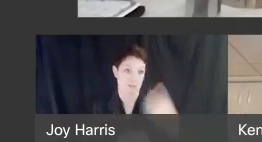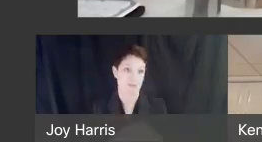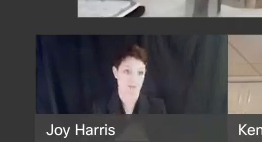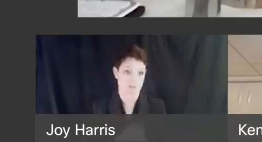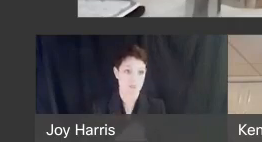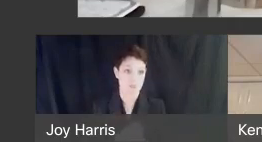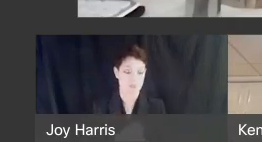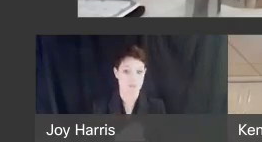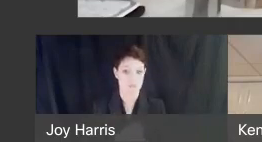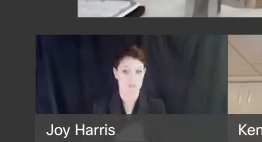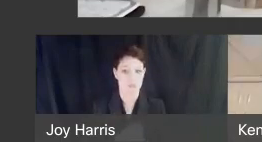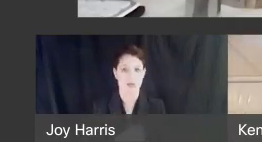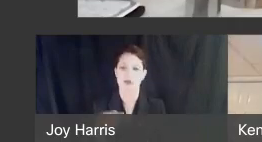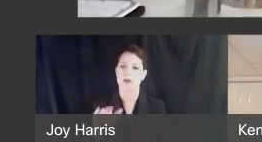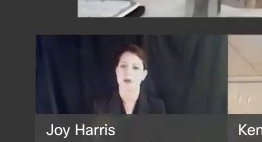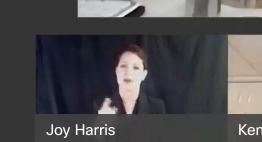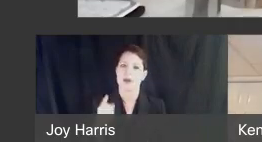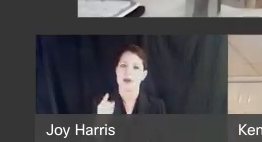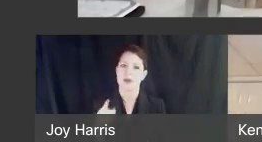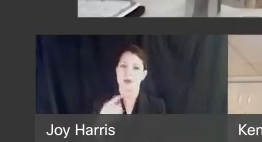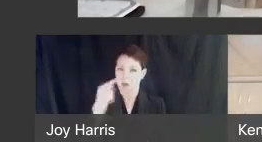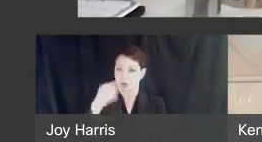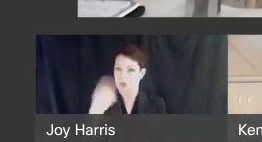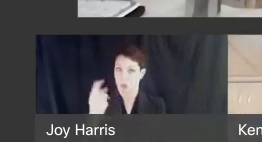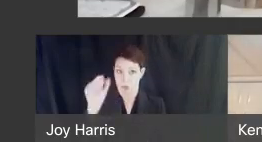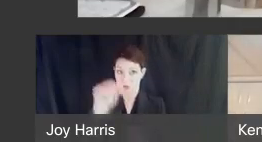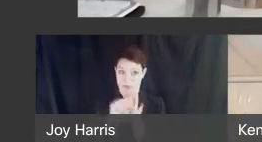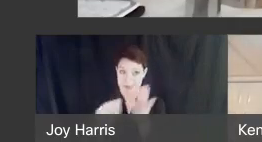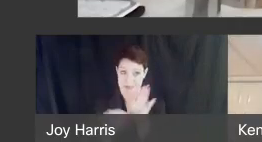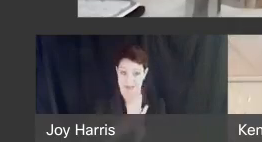[Reporter] And have you relayed that to the state, that you're looking at scheduling four to five months out